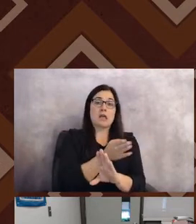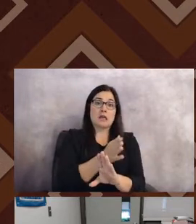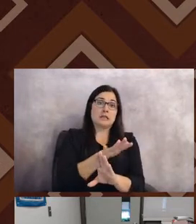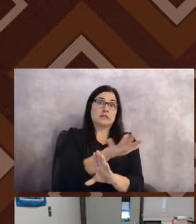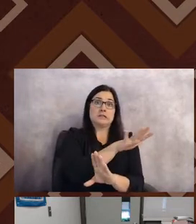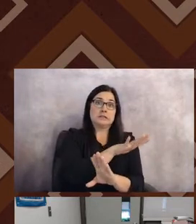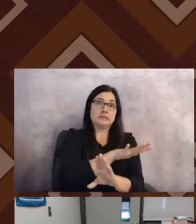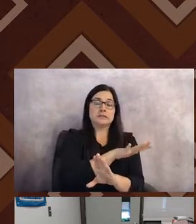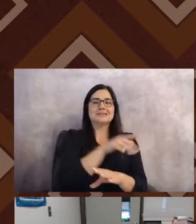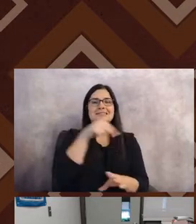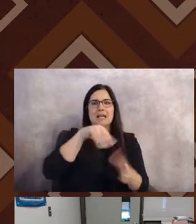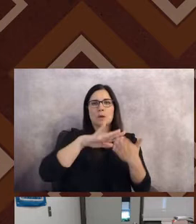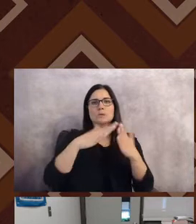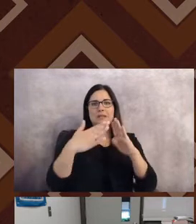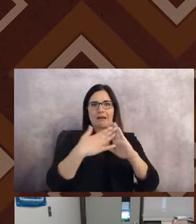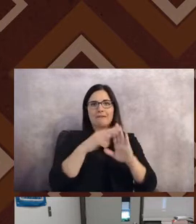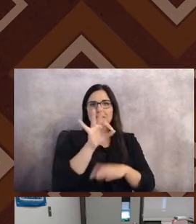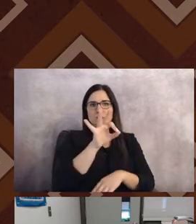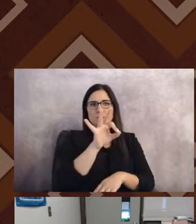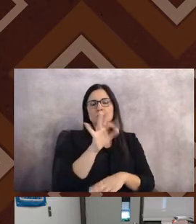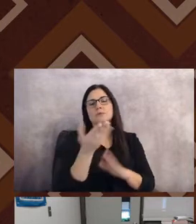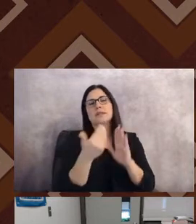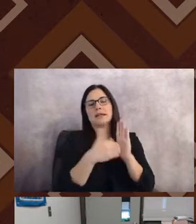in downtown Fresno and again, where Fresno Chinatown is